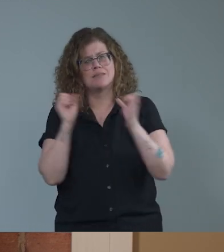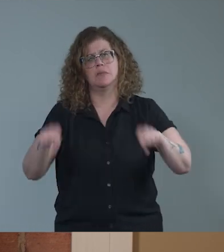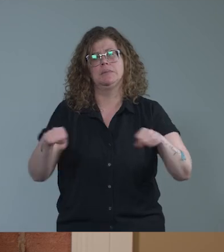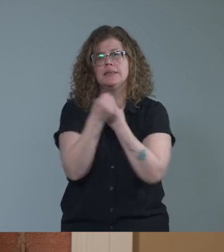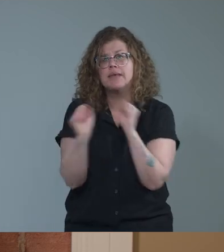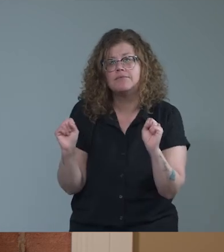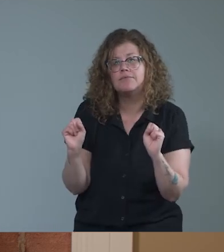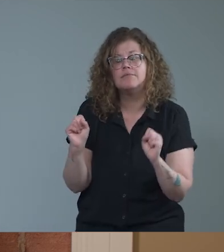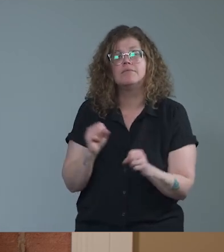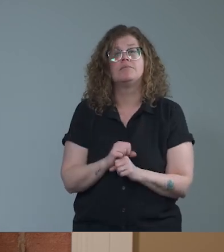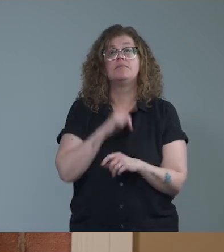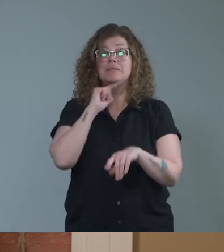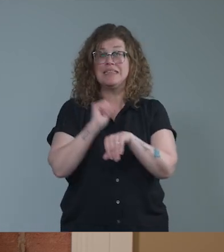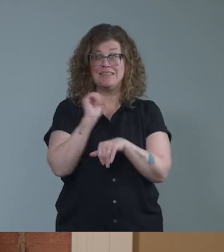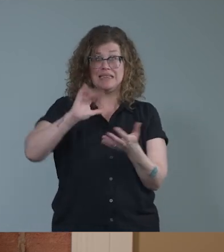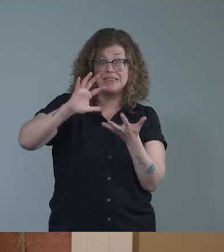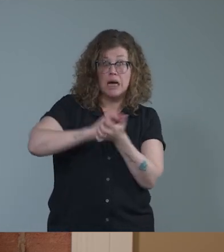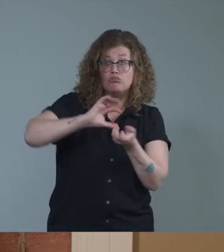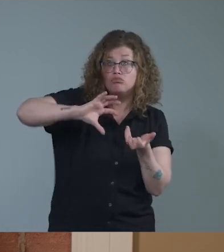that we're doing everything we can to protect the environment,